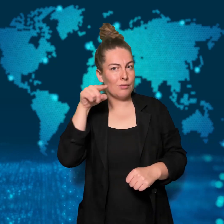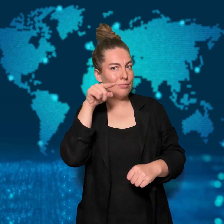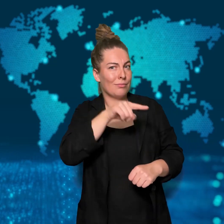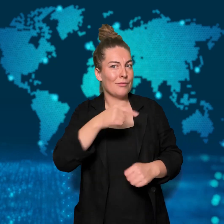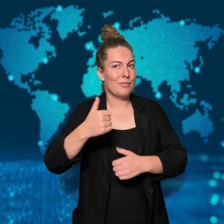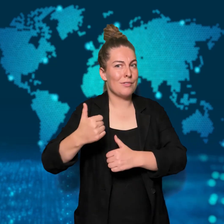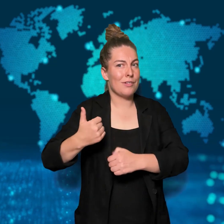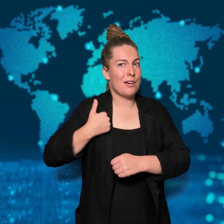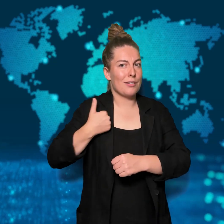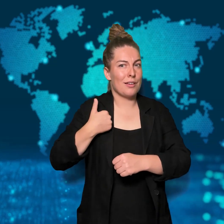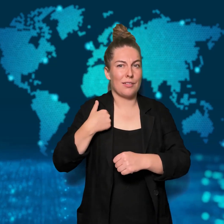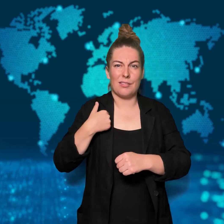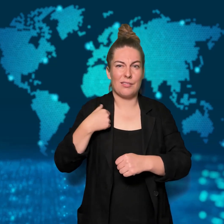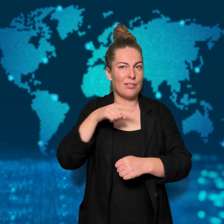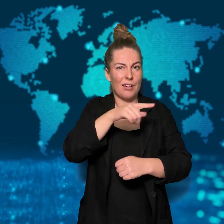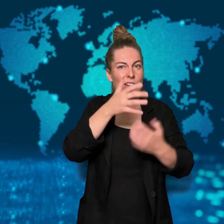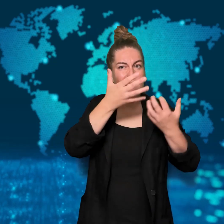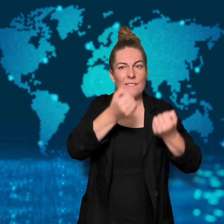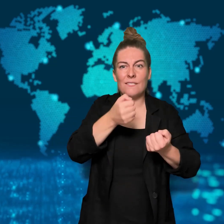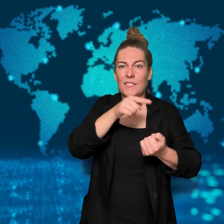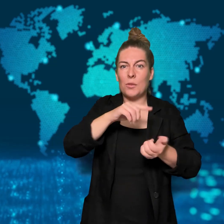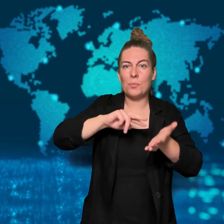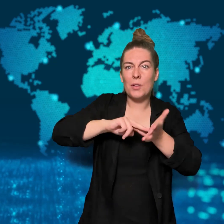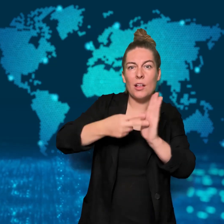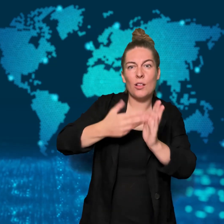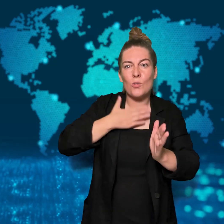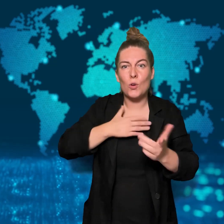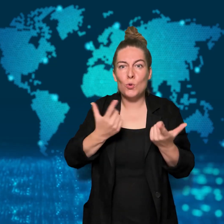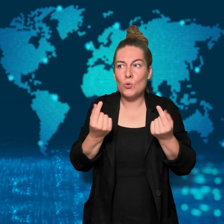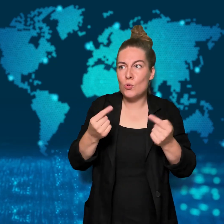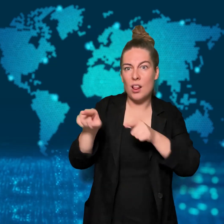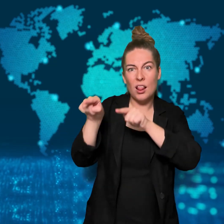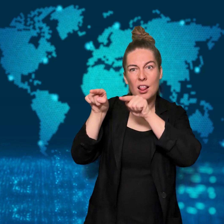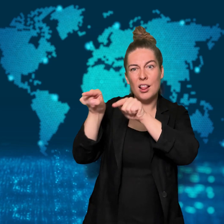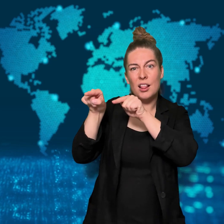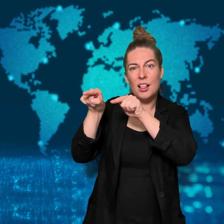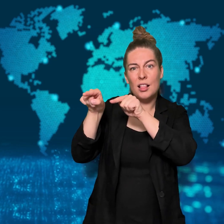fly over the international waters of the South China Sea.